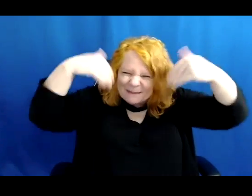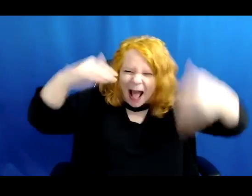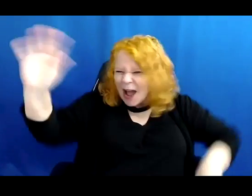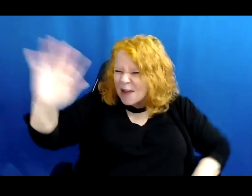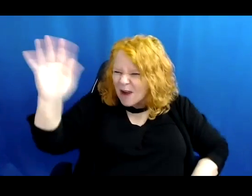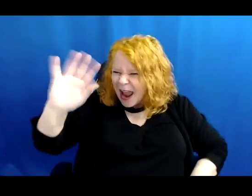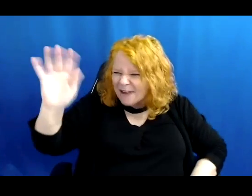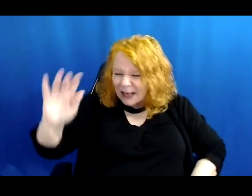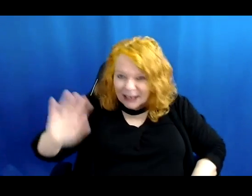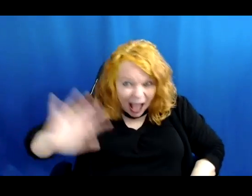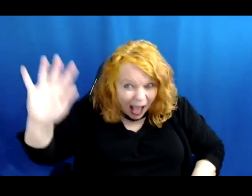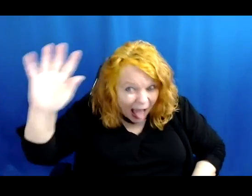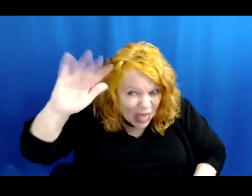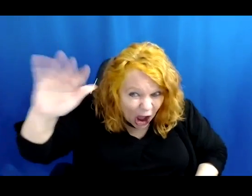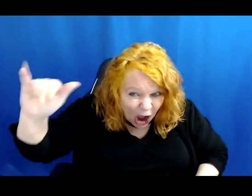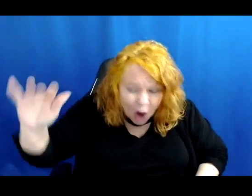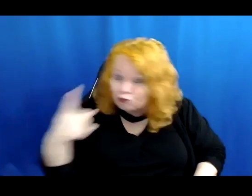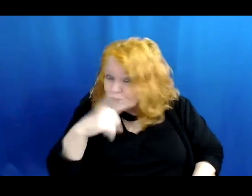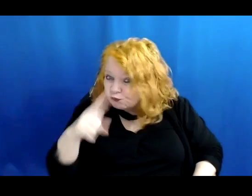Can you all wave back to me?” Hello.